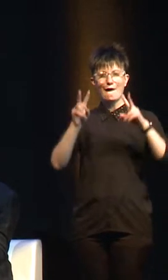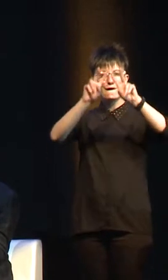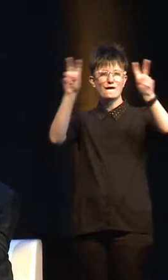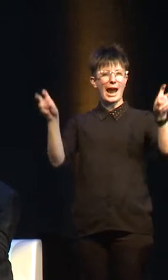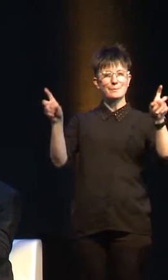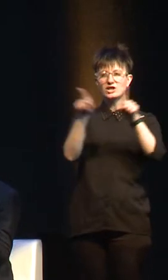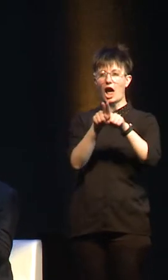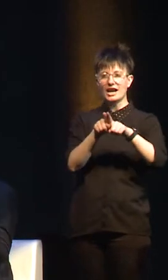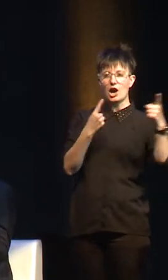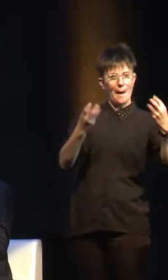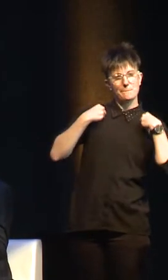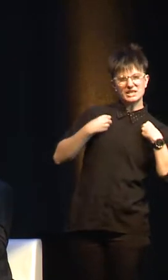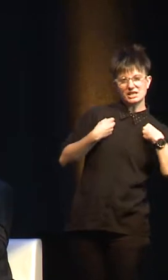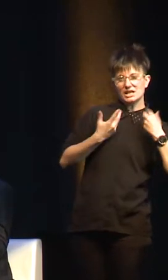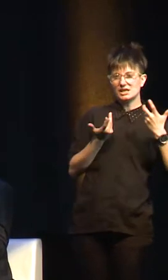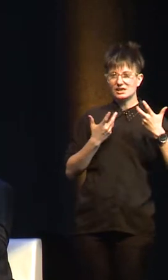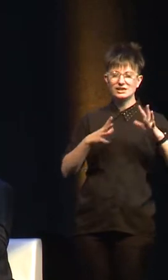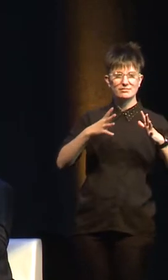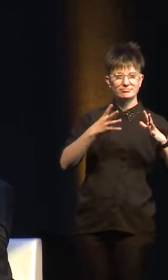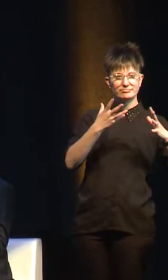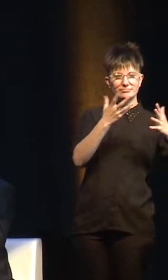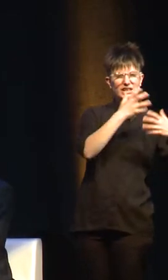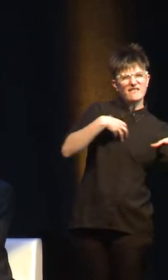on the other. That narrative I think we'd agree is largely updated but I think people